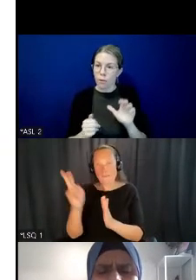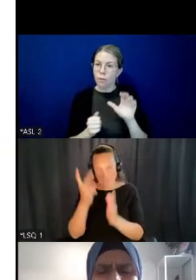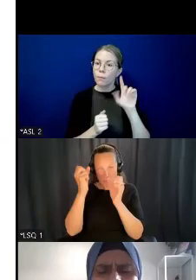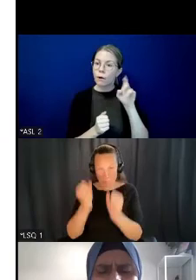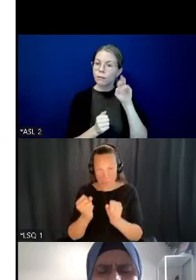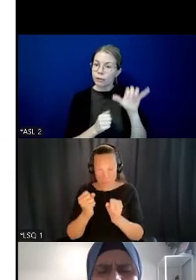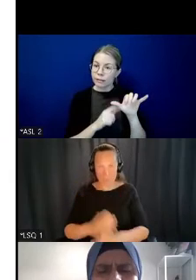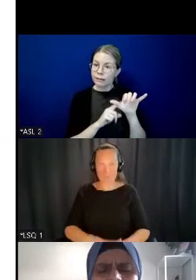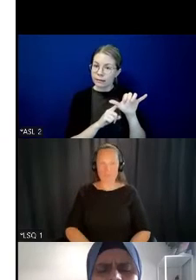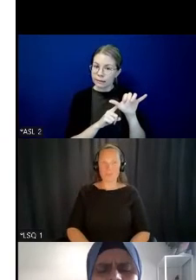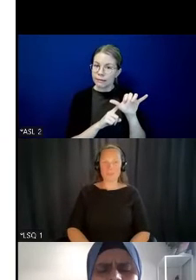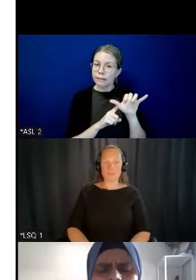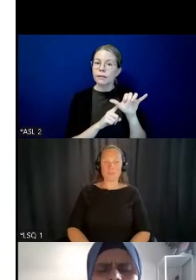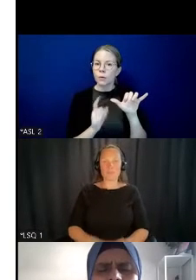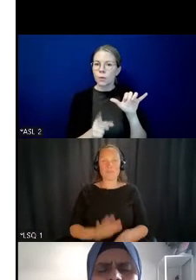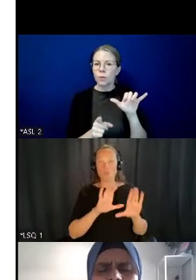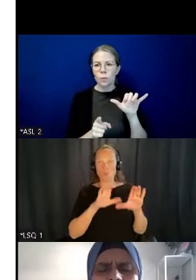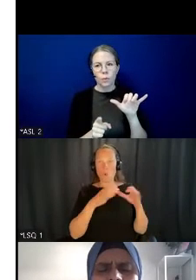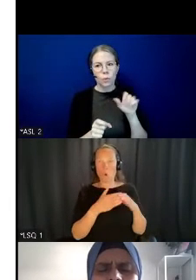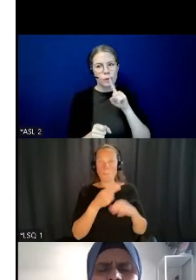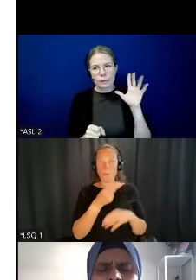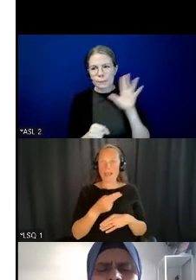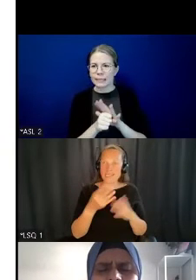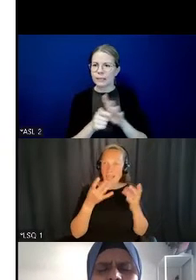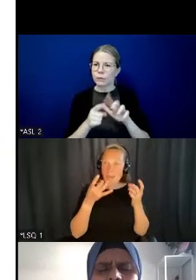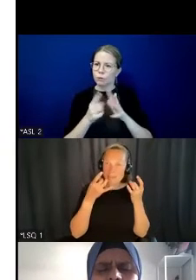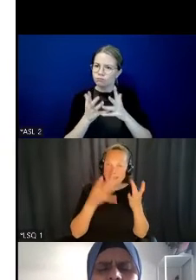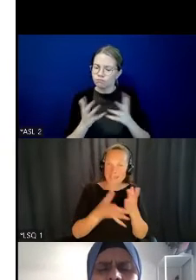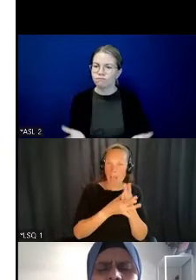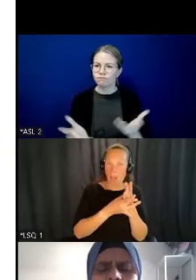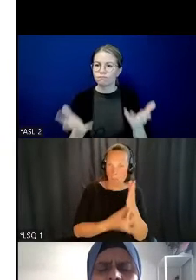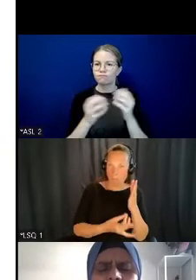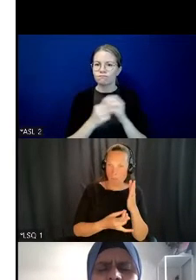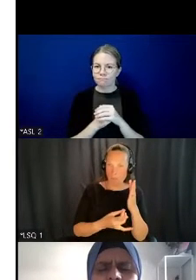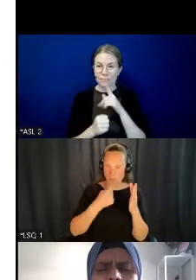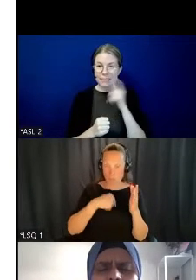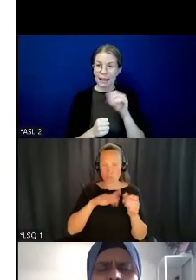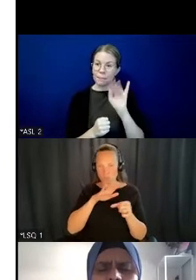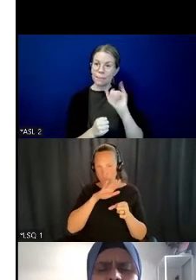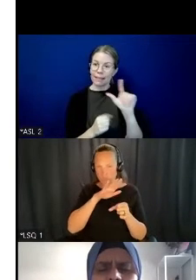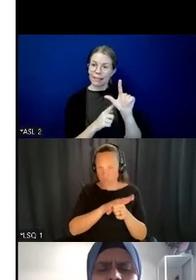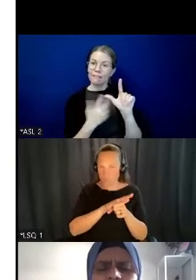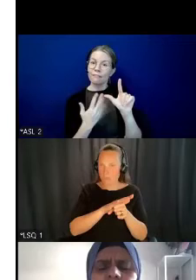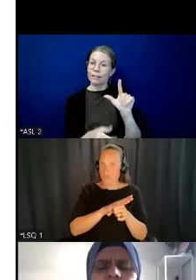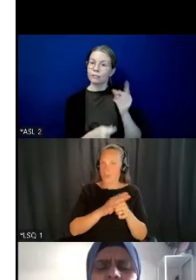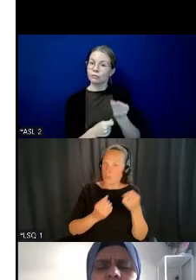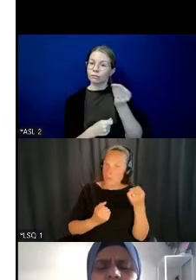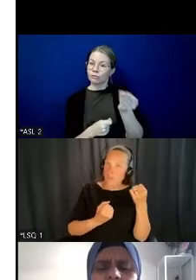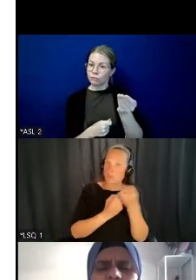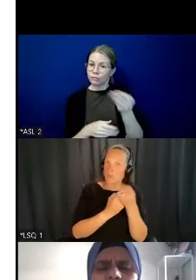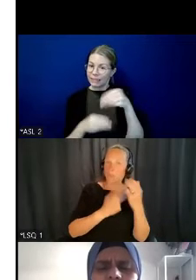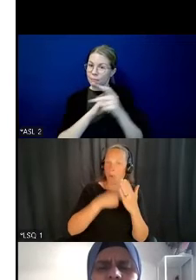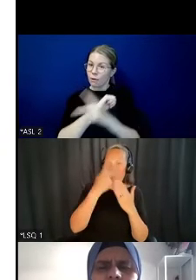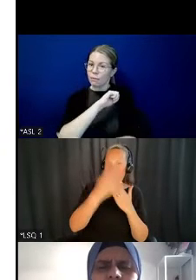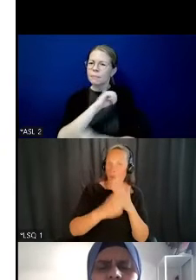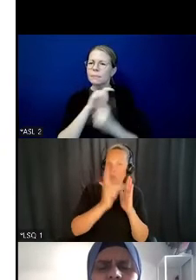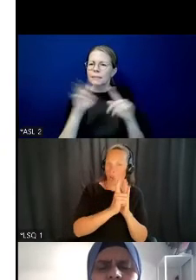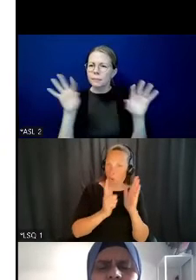NOW? IT IS IN PARLIAMENT. BUT THERE IS THAT BIG QUESTION OF WHERE IS IT EVERY STEP OF THE WAY. AND